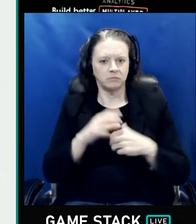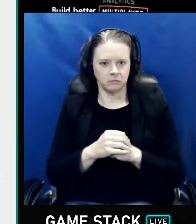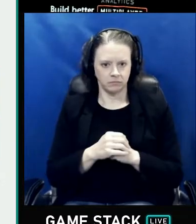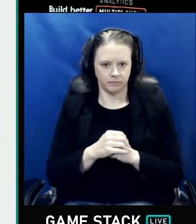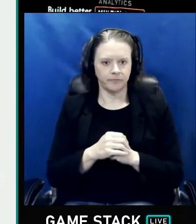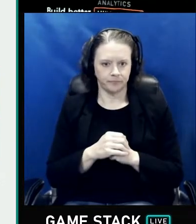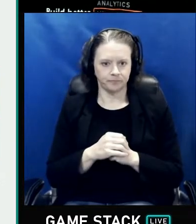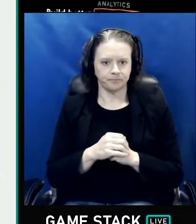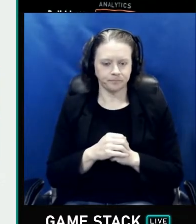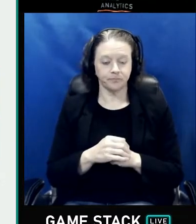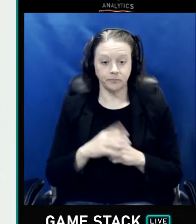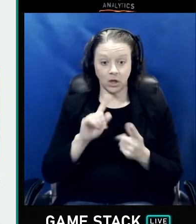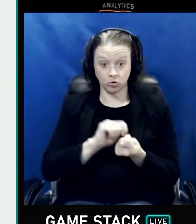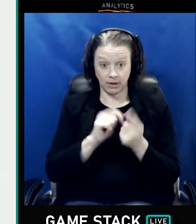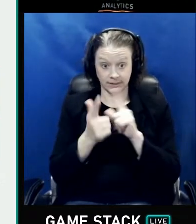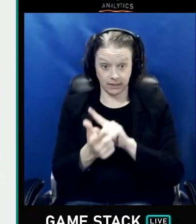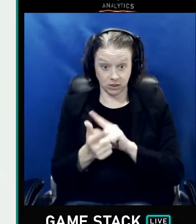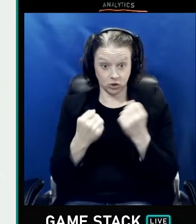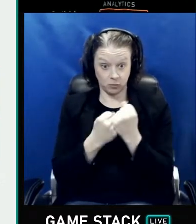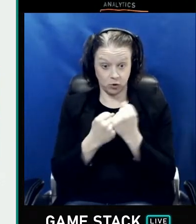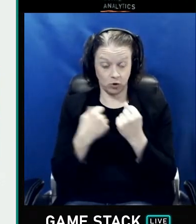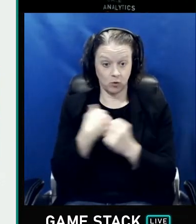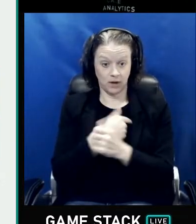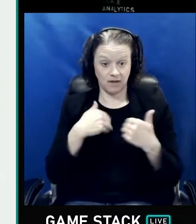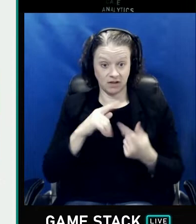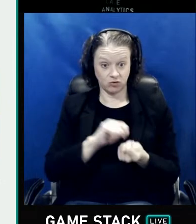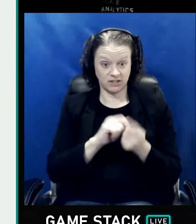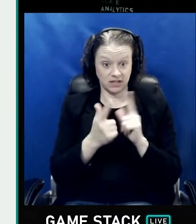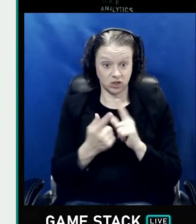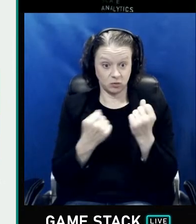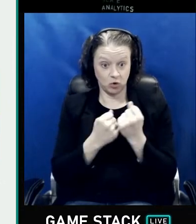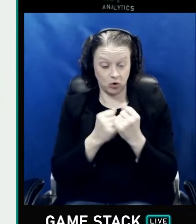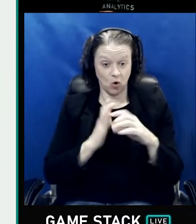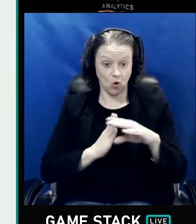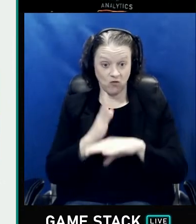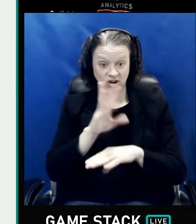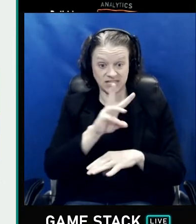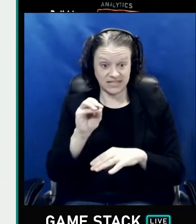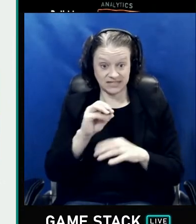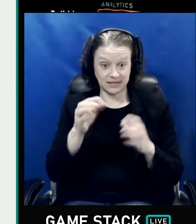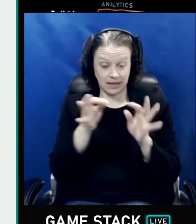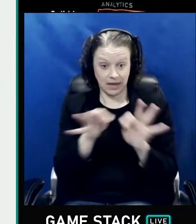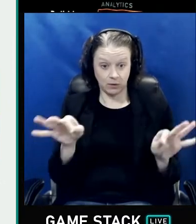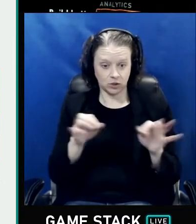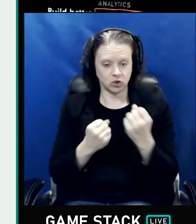Translation support. We have translation support in over 60 languages, supported by Azure Cognitive Services.